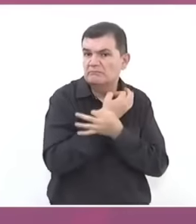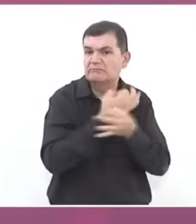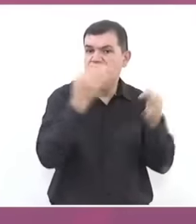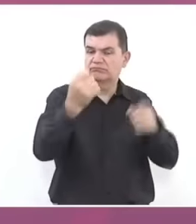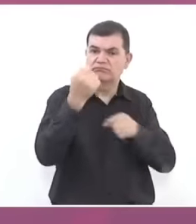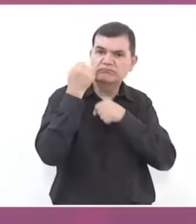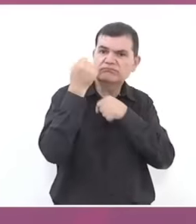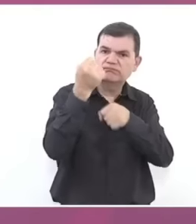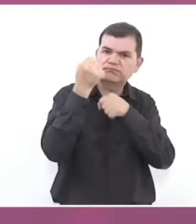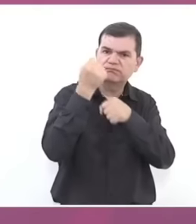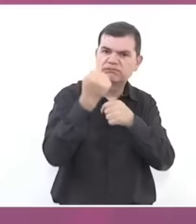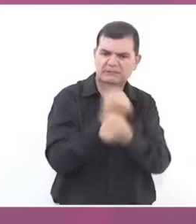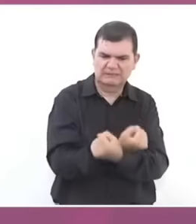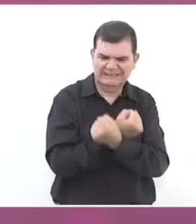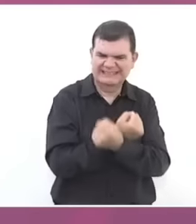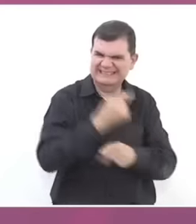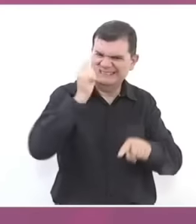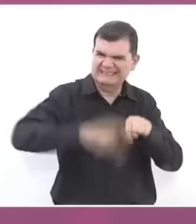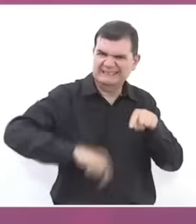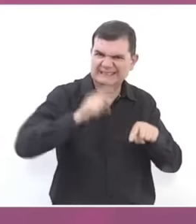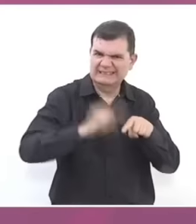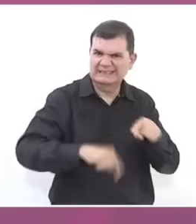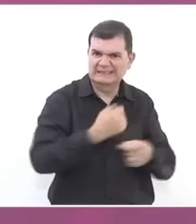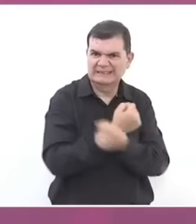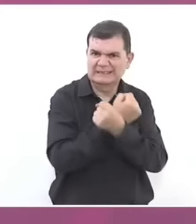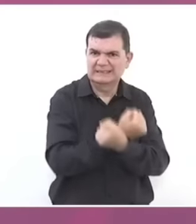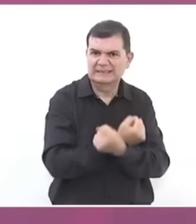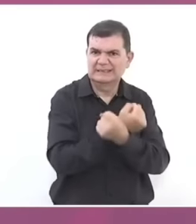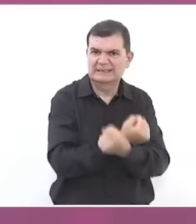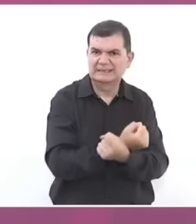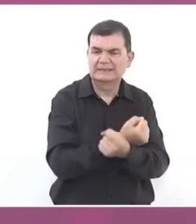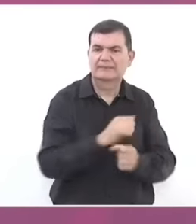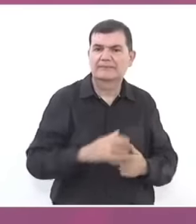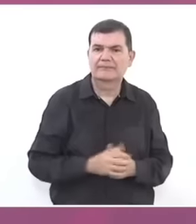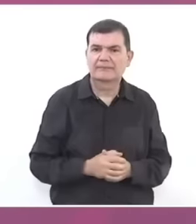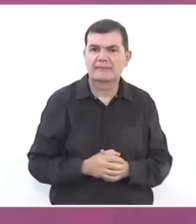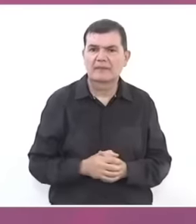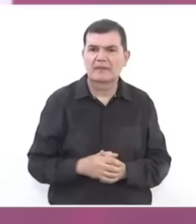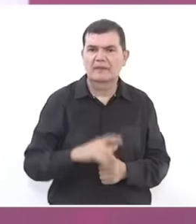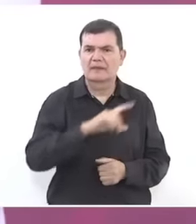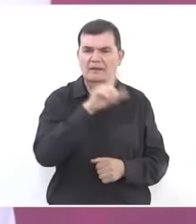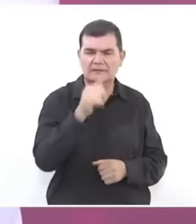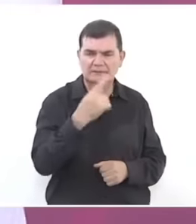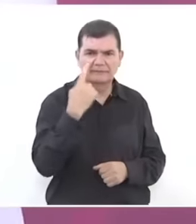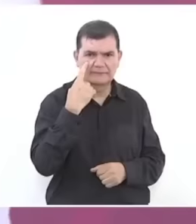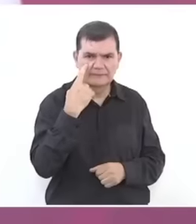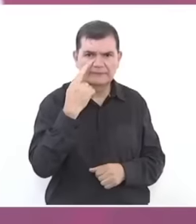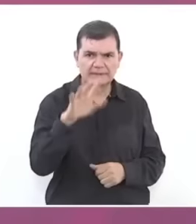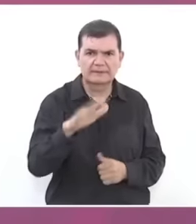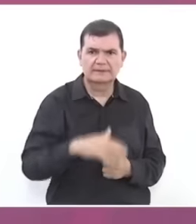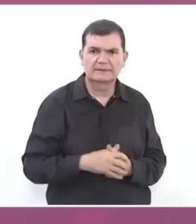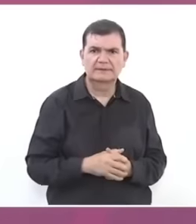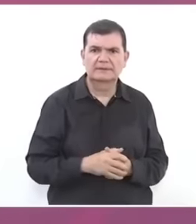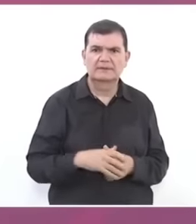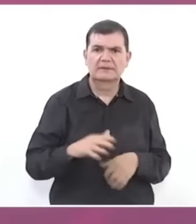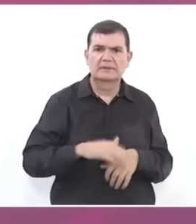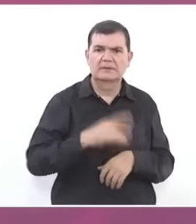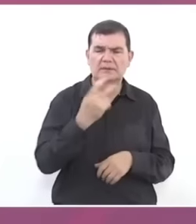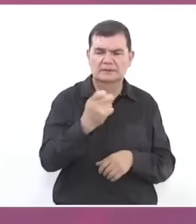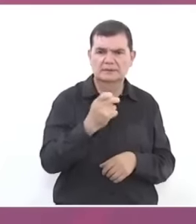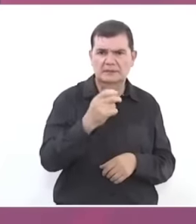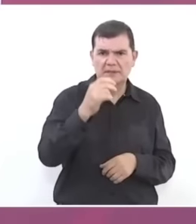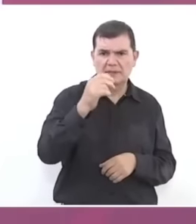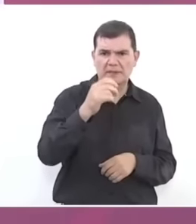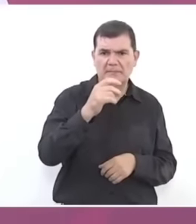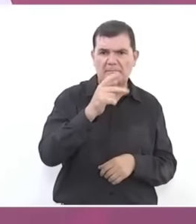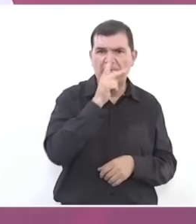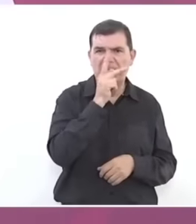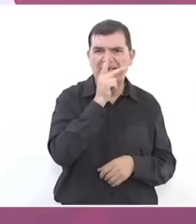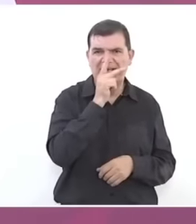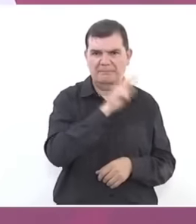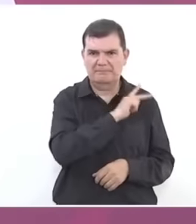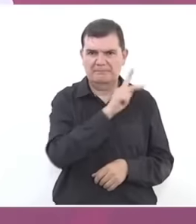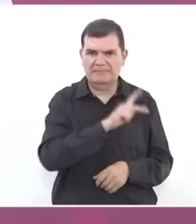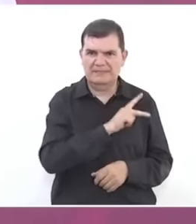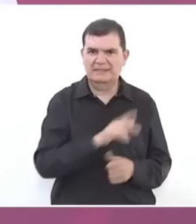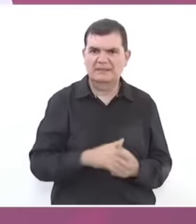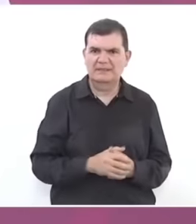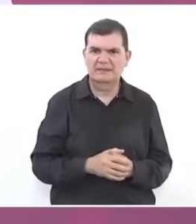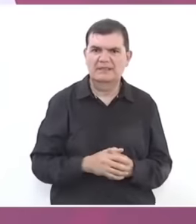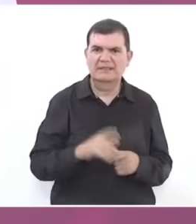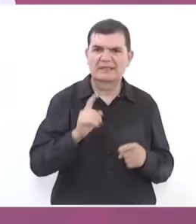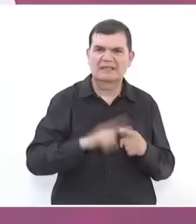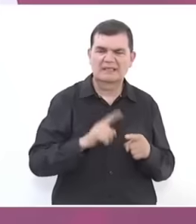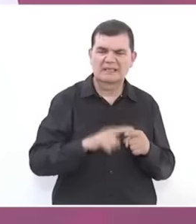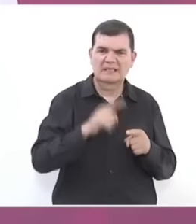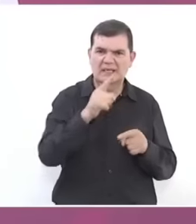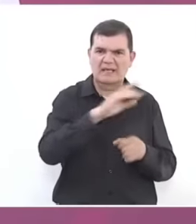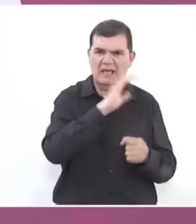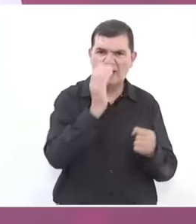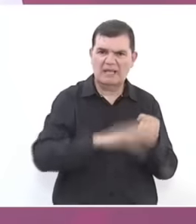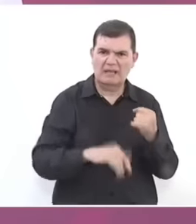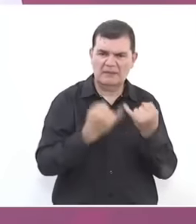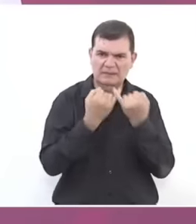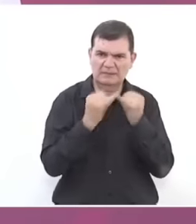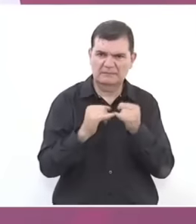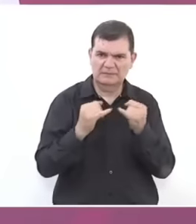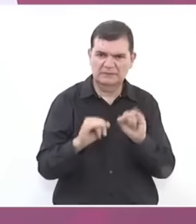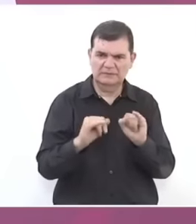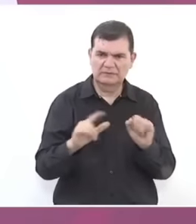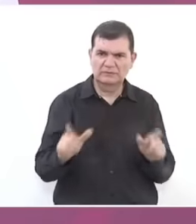of slavery and notice that it is the father of our country who consummates independence 10